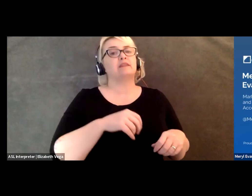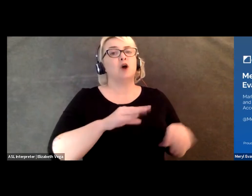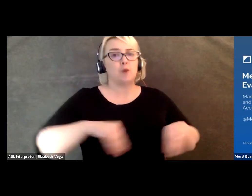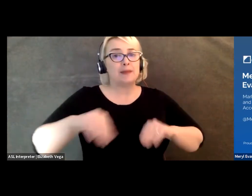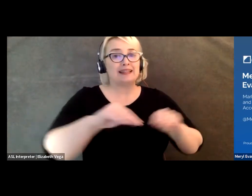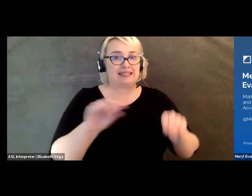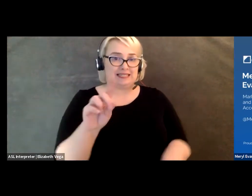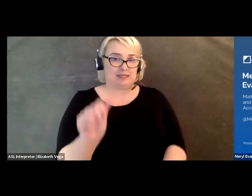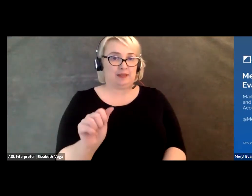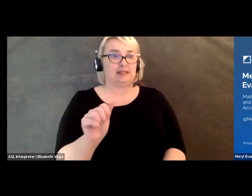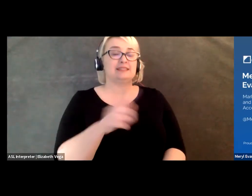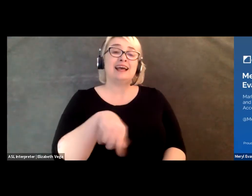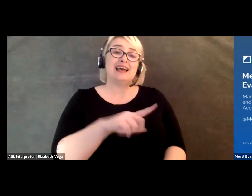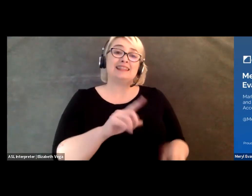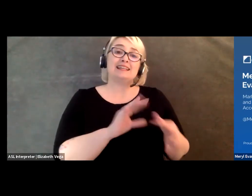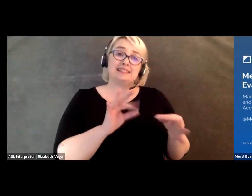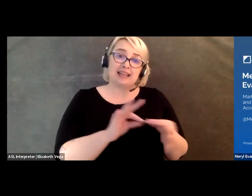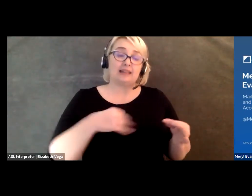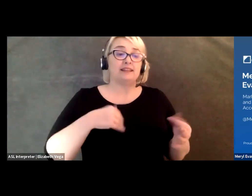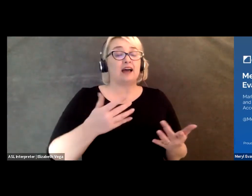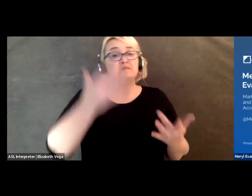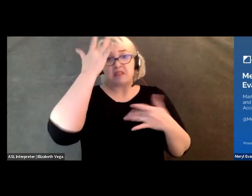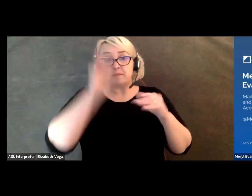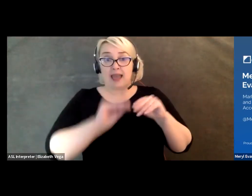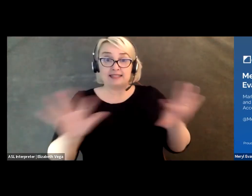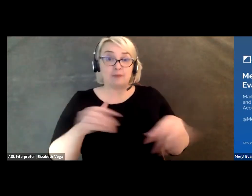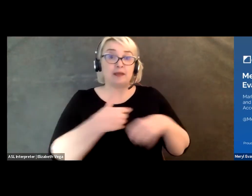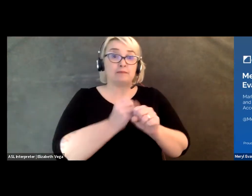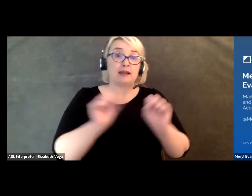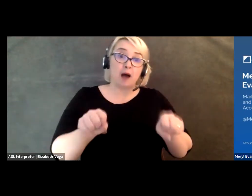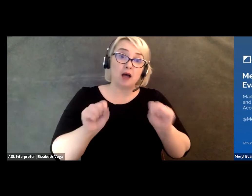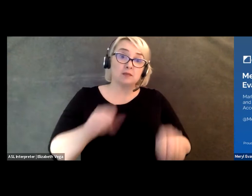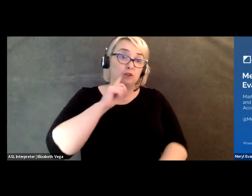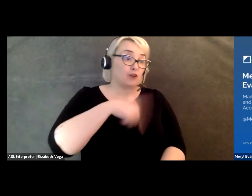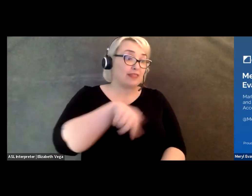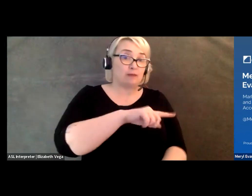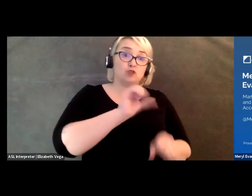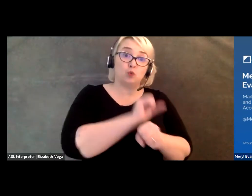pandemic made it possible for them to work and get more done as companies